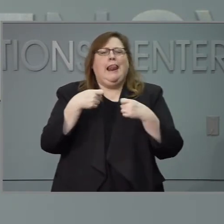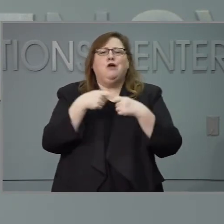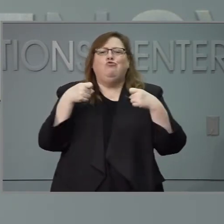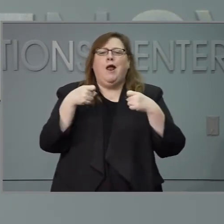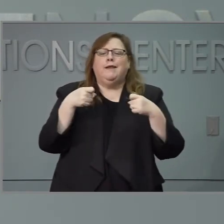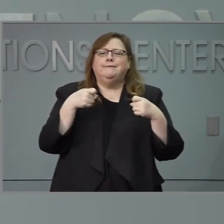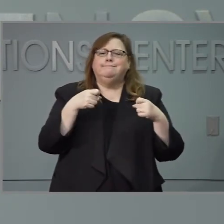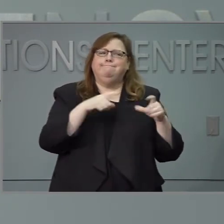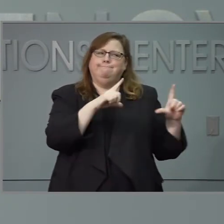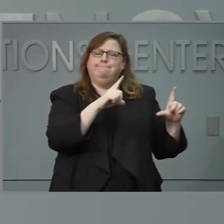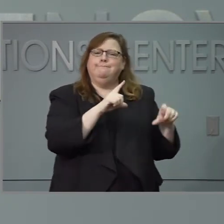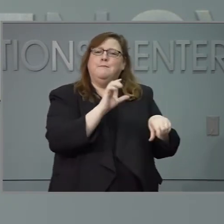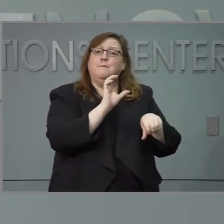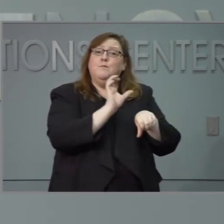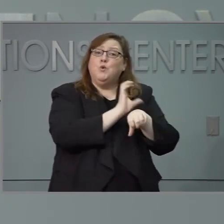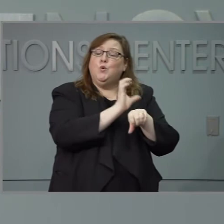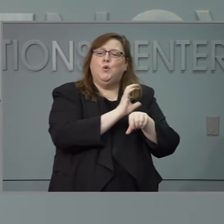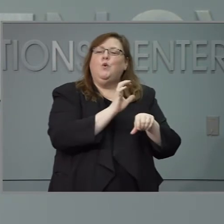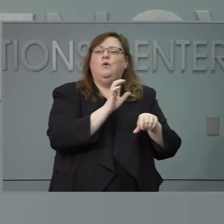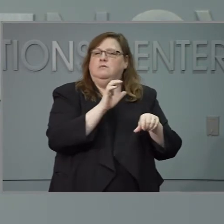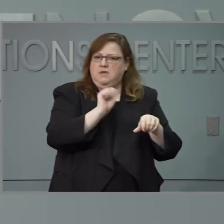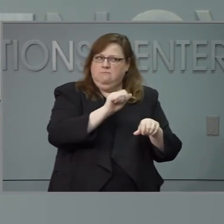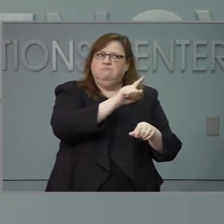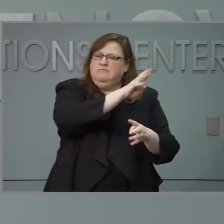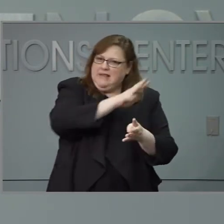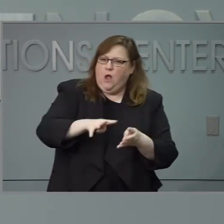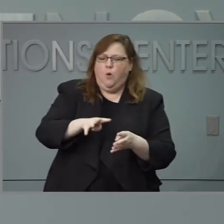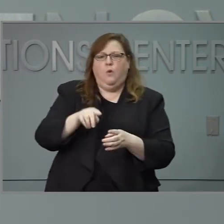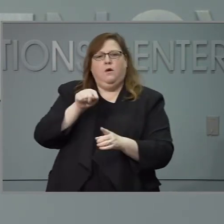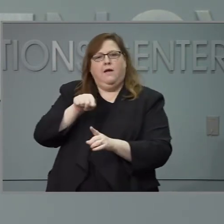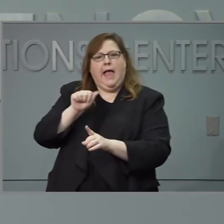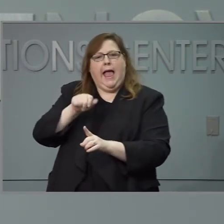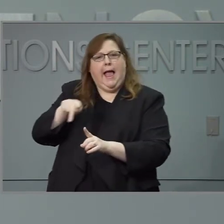TIENEN MUCHA RESPONSABILIDAD CADA DÍA, HACEN DOBLE, TRIPLE